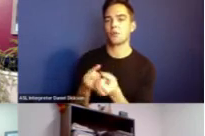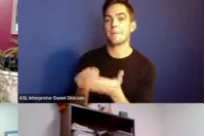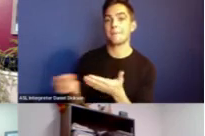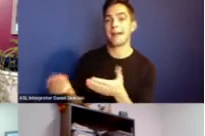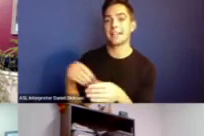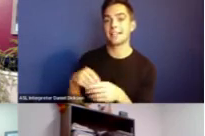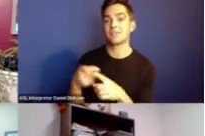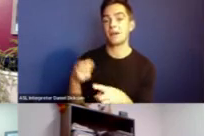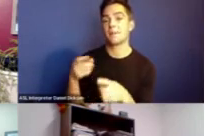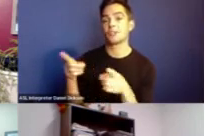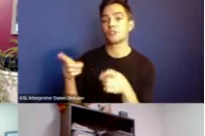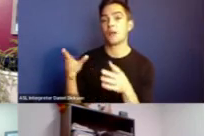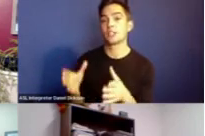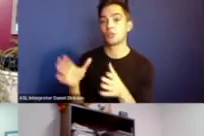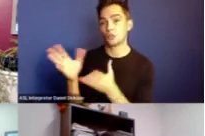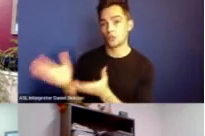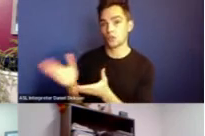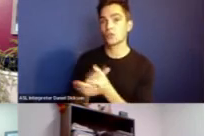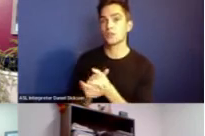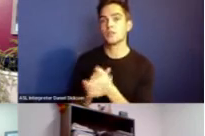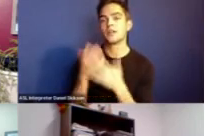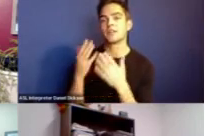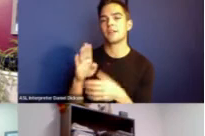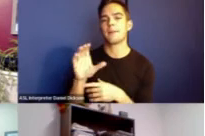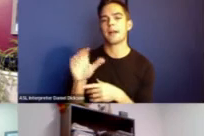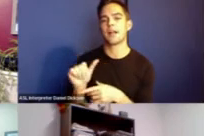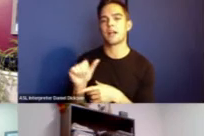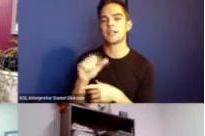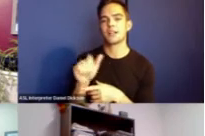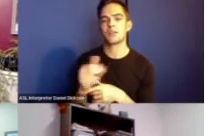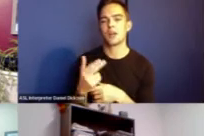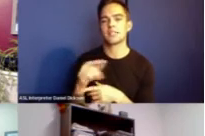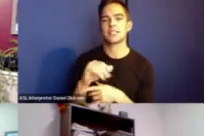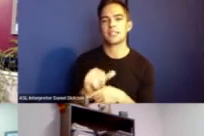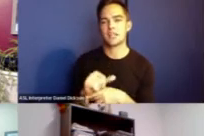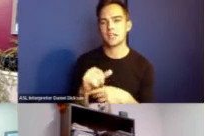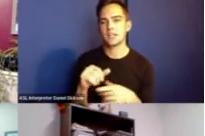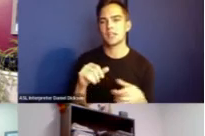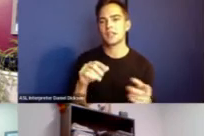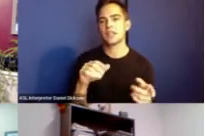director. And thank you to Becca, Sarah, Tina, Ari, and Wendy for sharing all of your